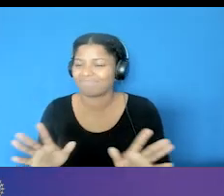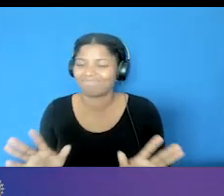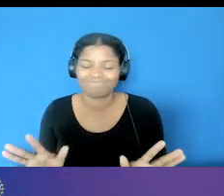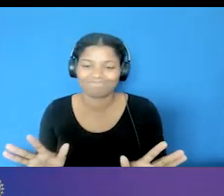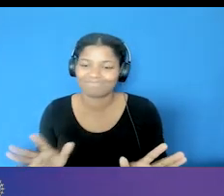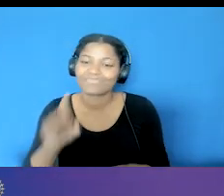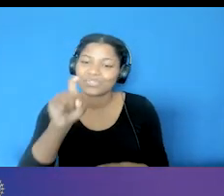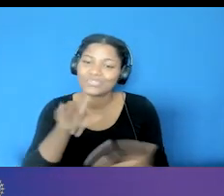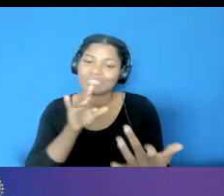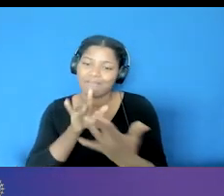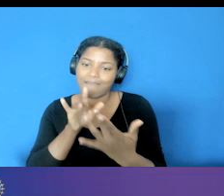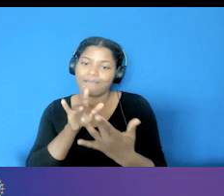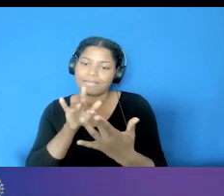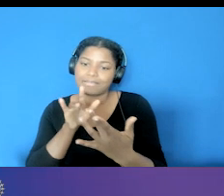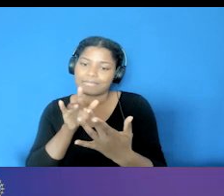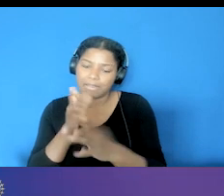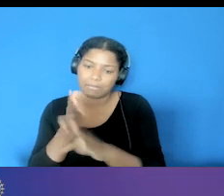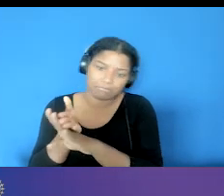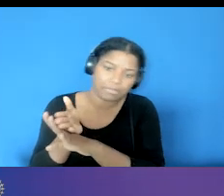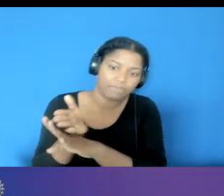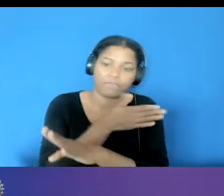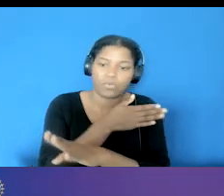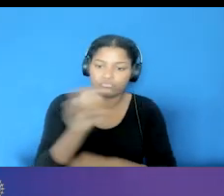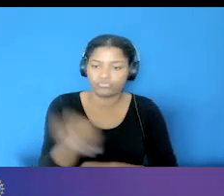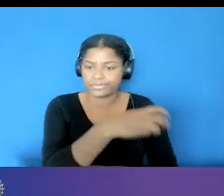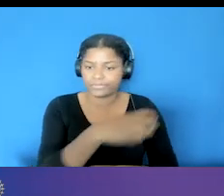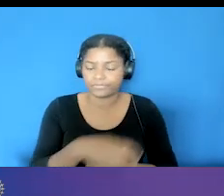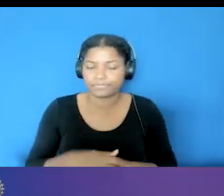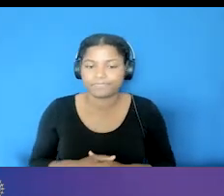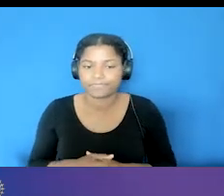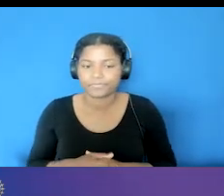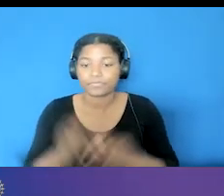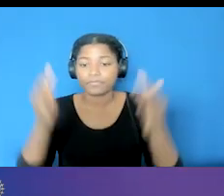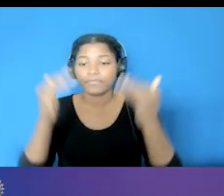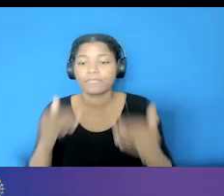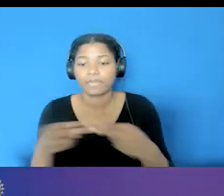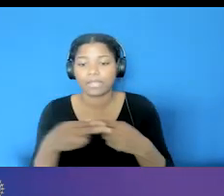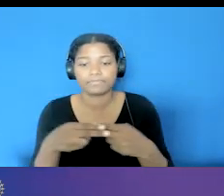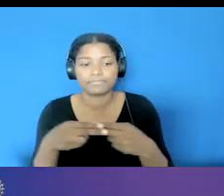Again, you should contact us prior to that. And next slide, please.